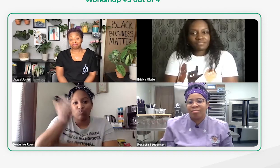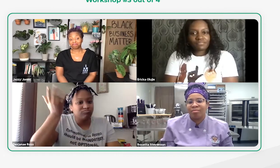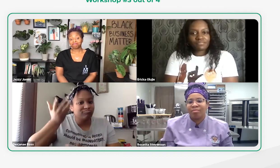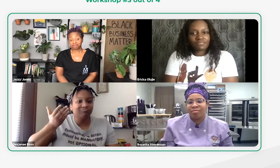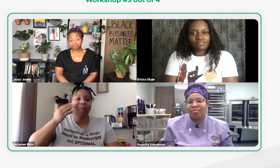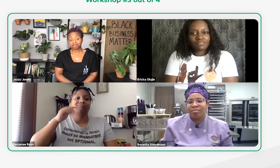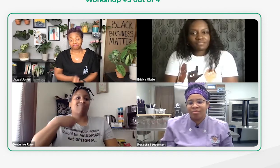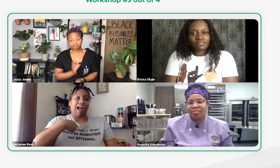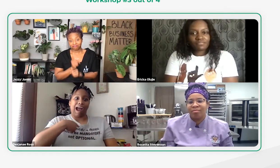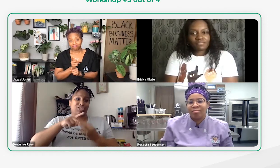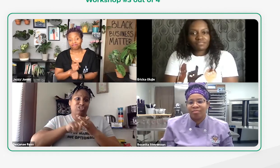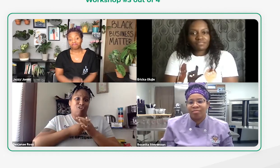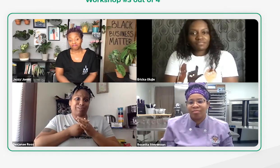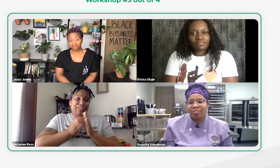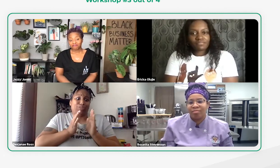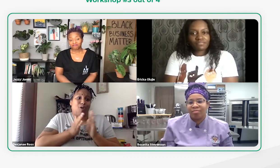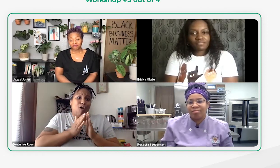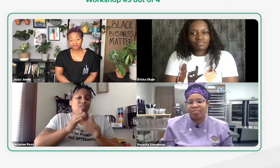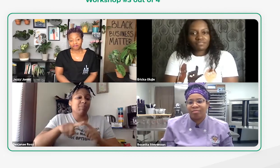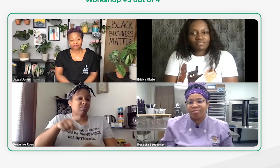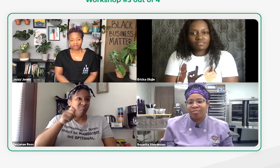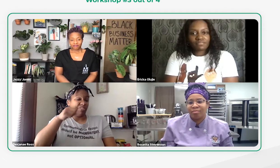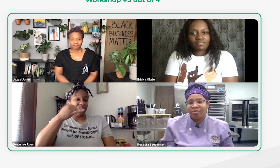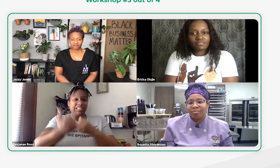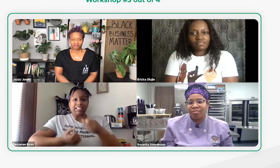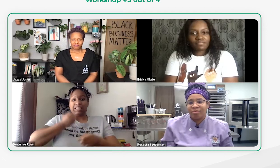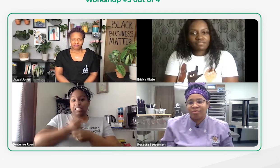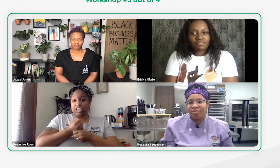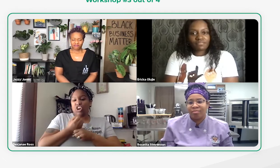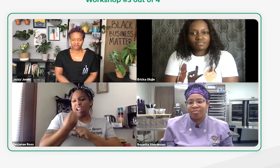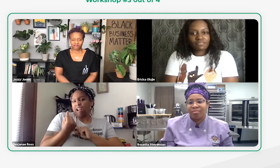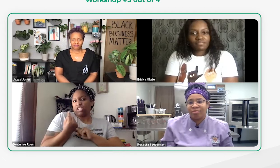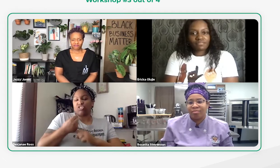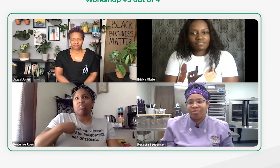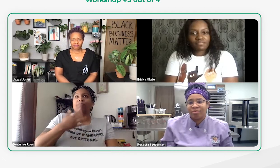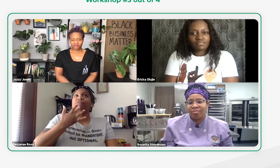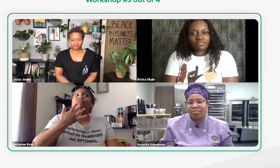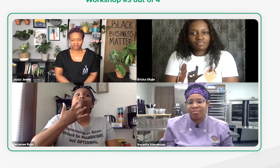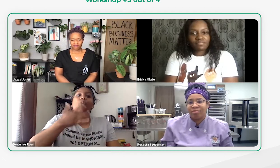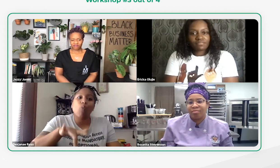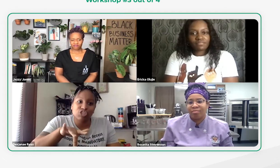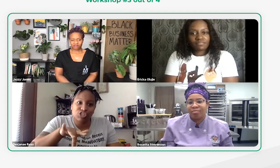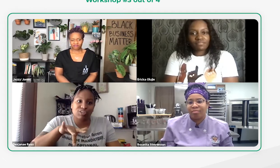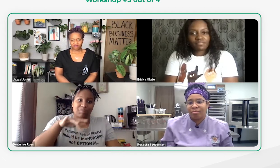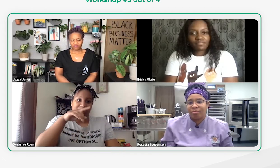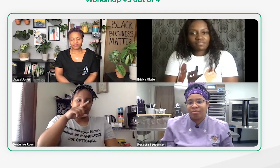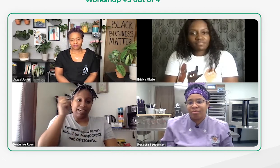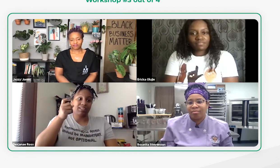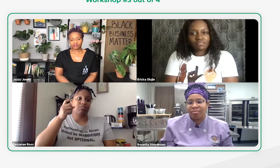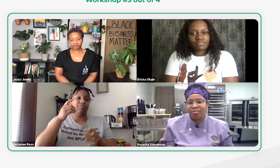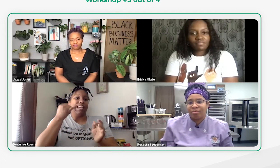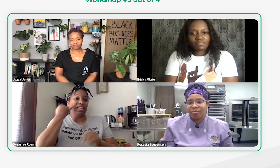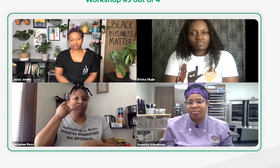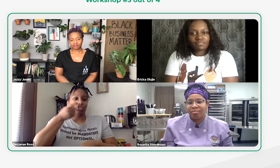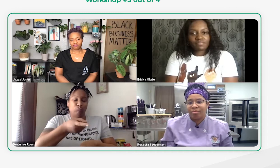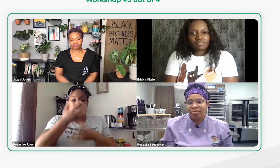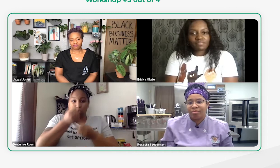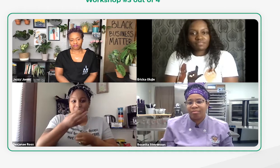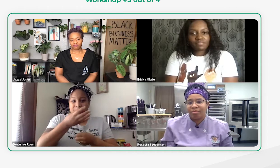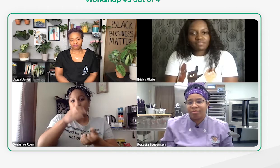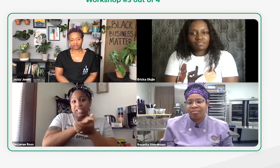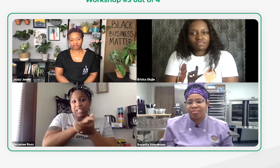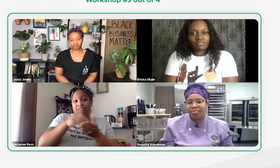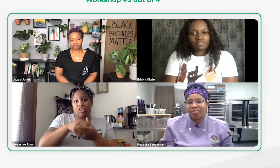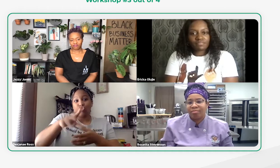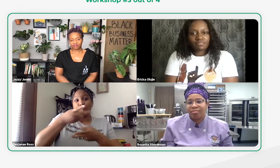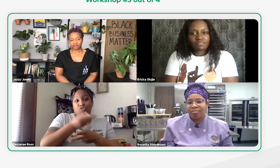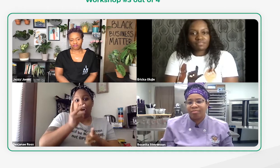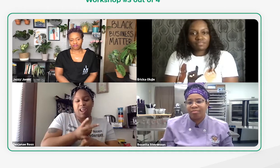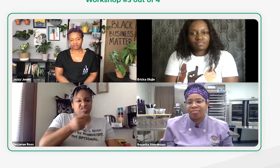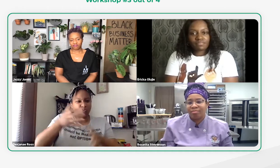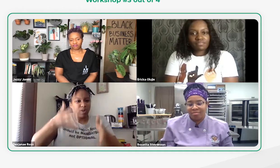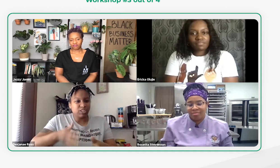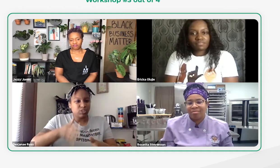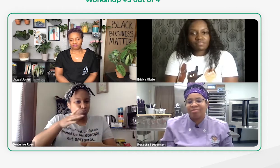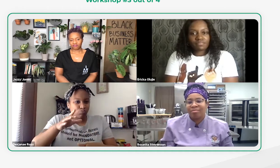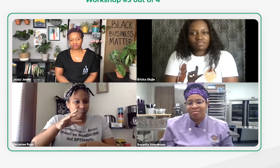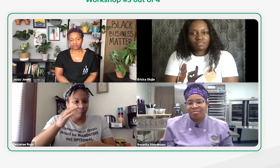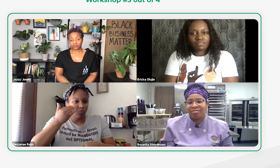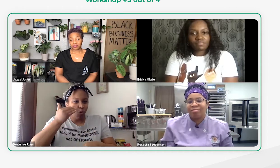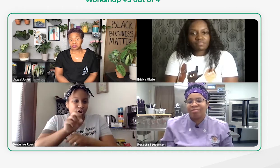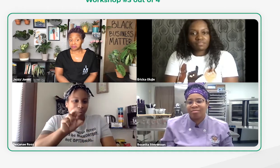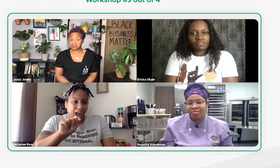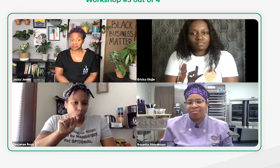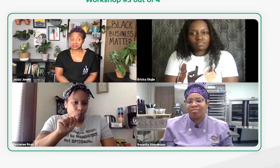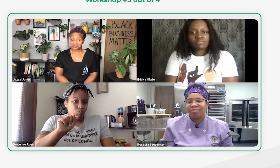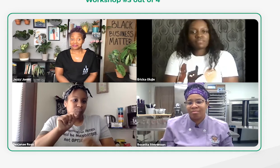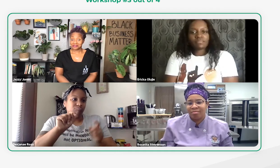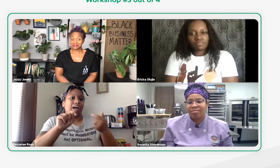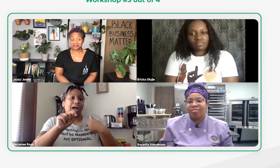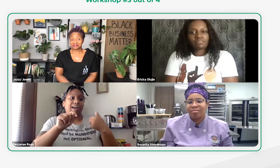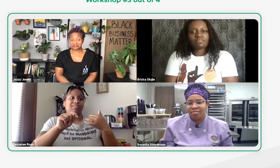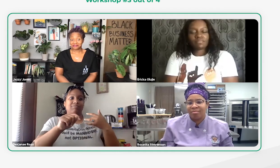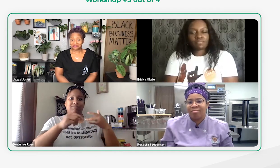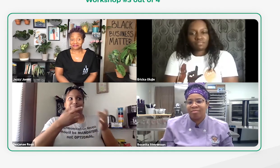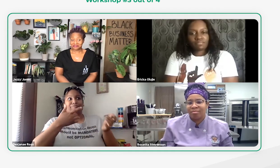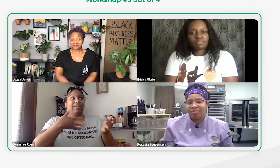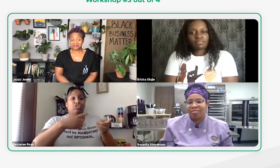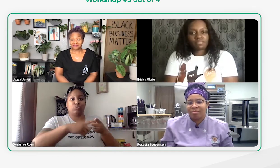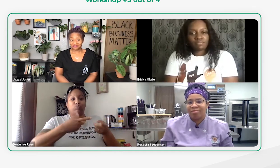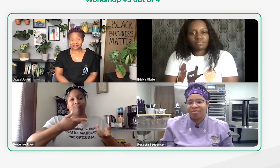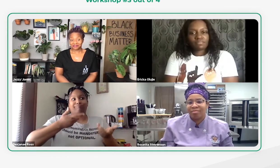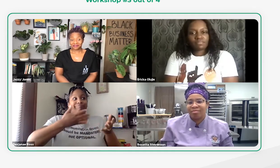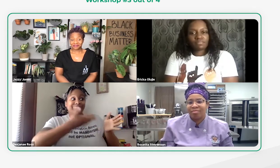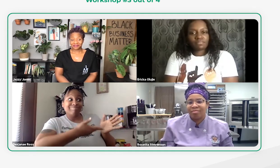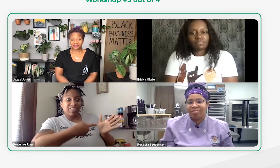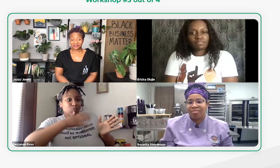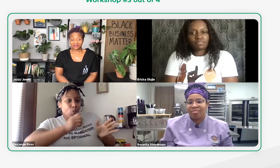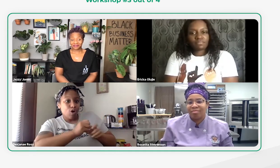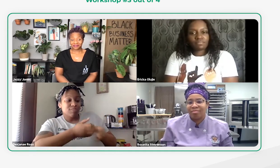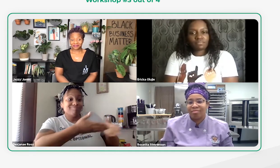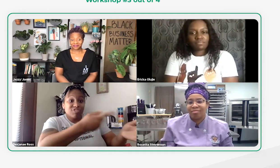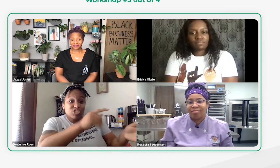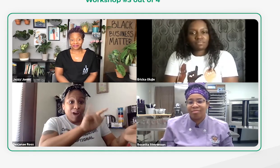start small. I had people who trusted and believed in me so I knew work out. It's easy